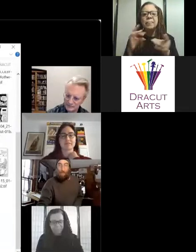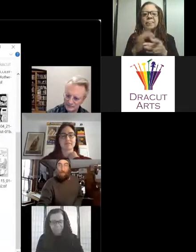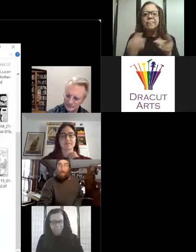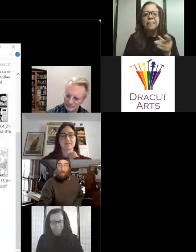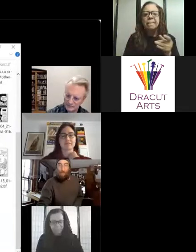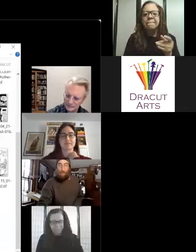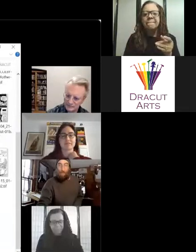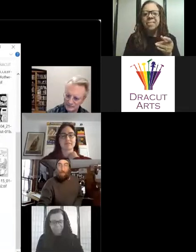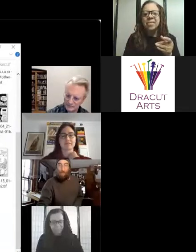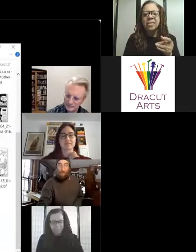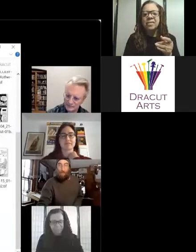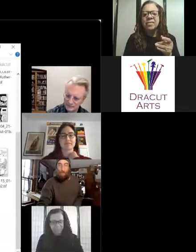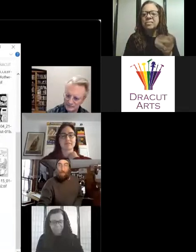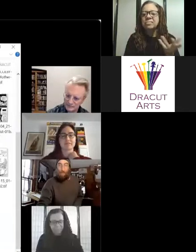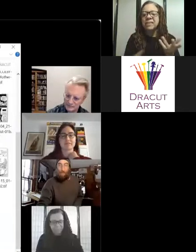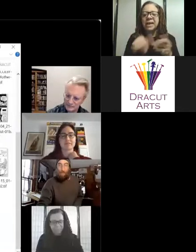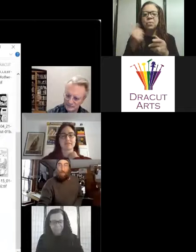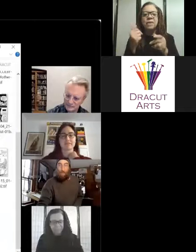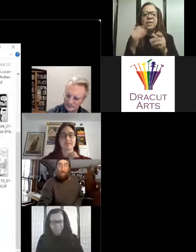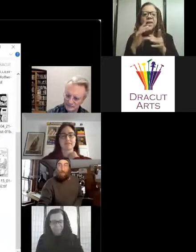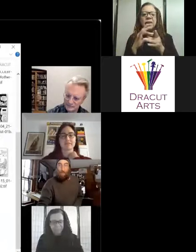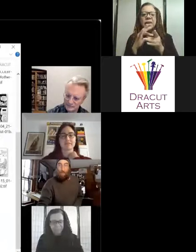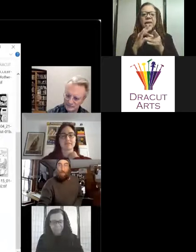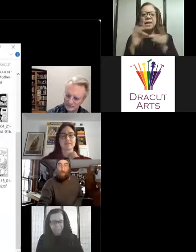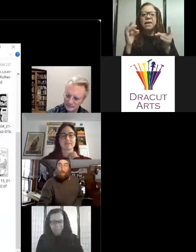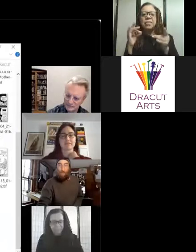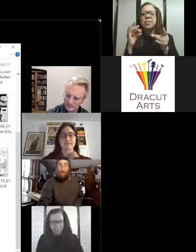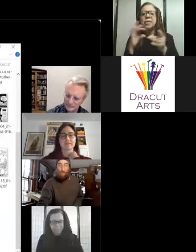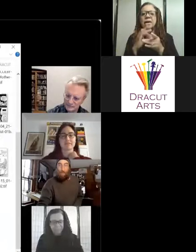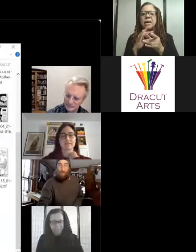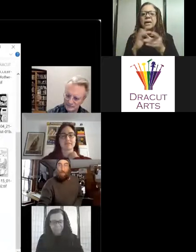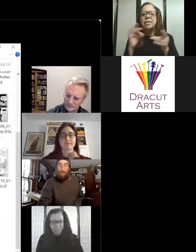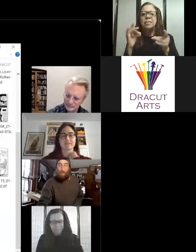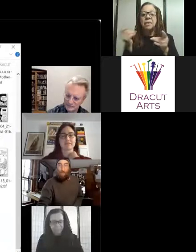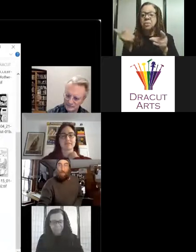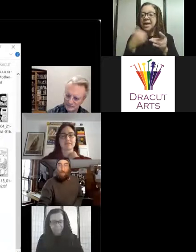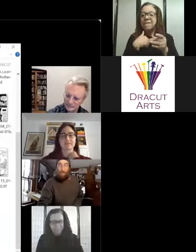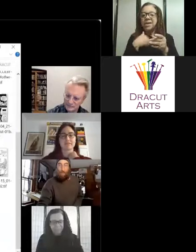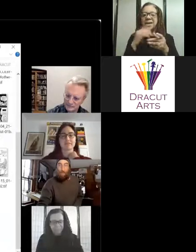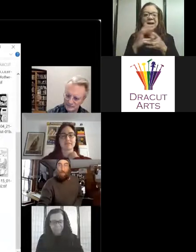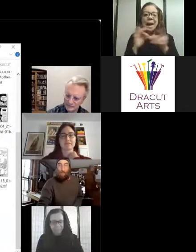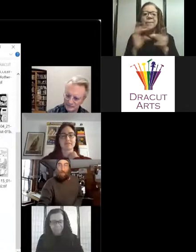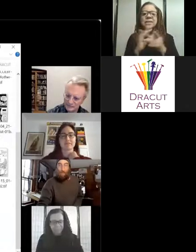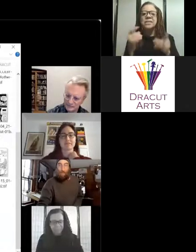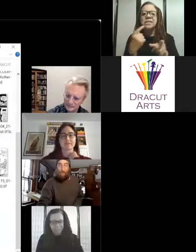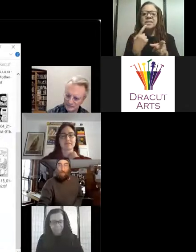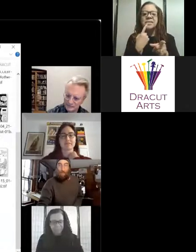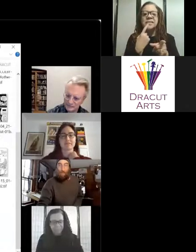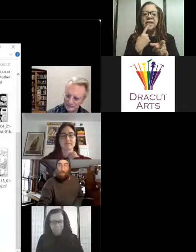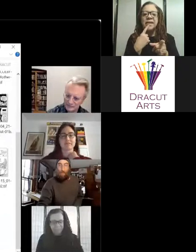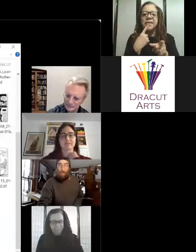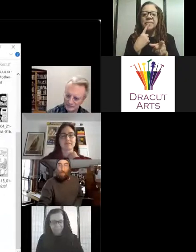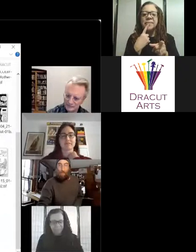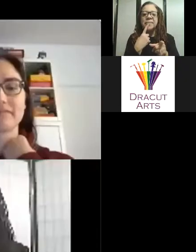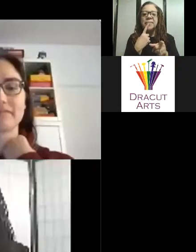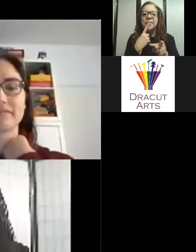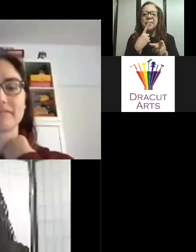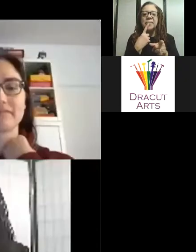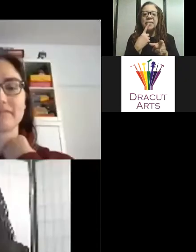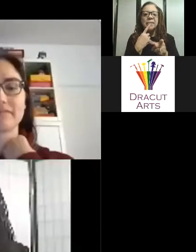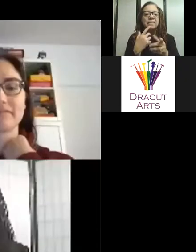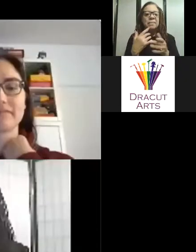then remove things